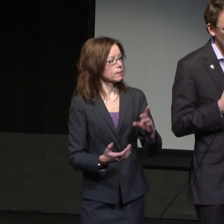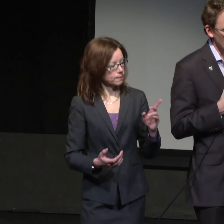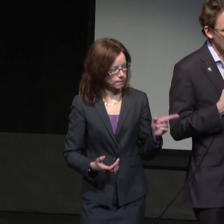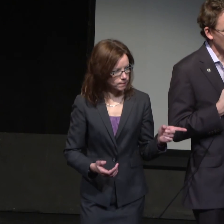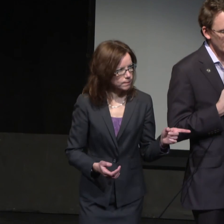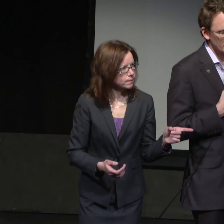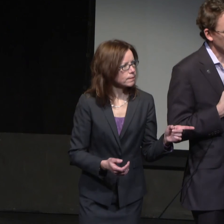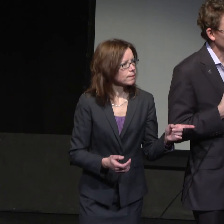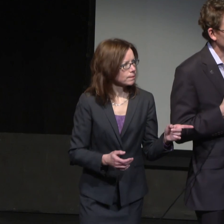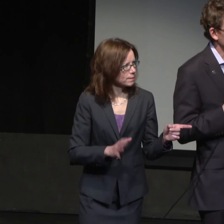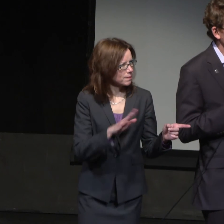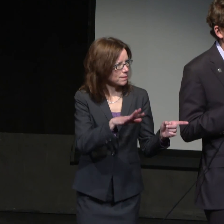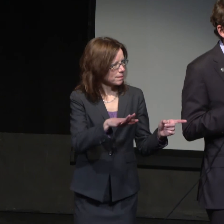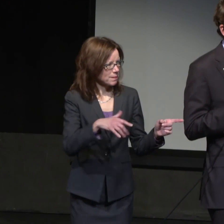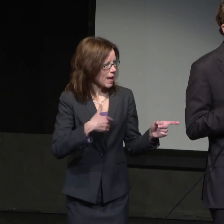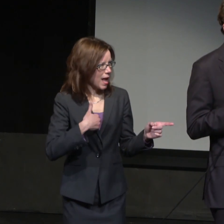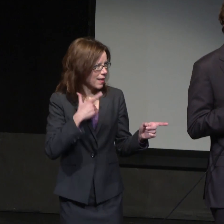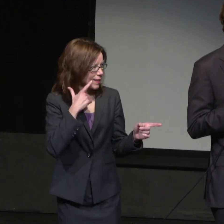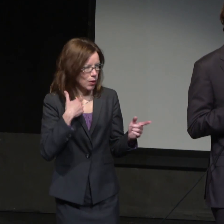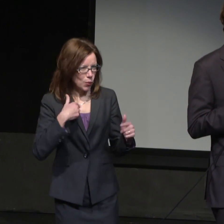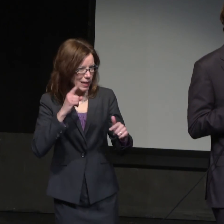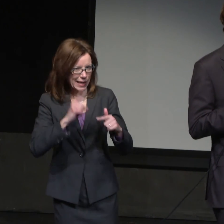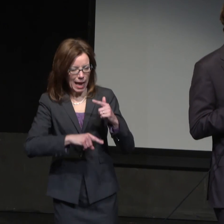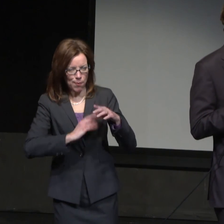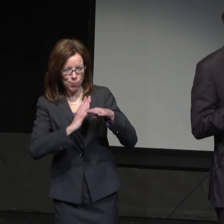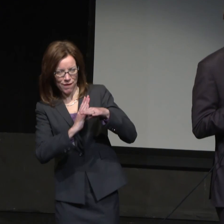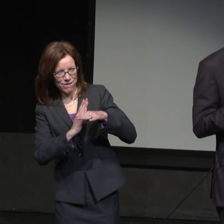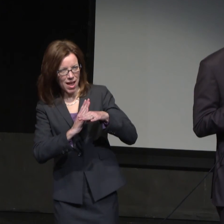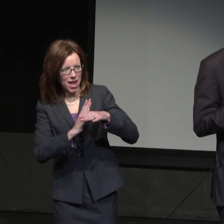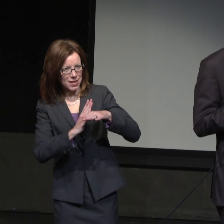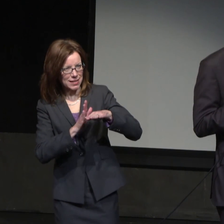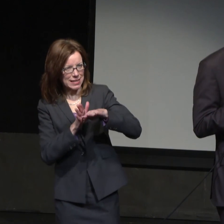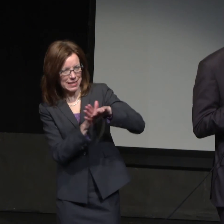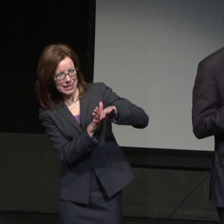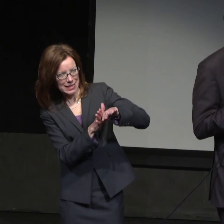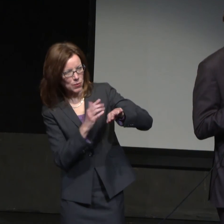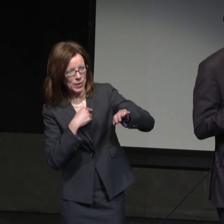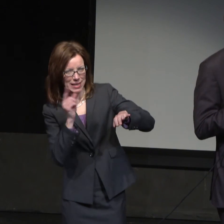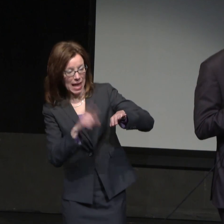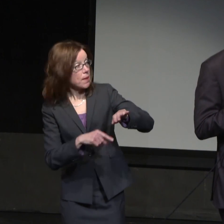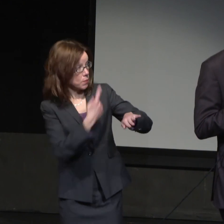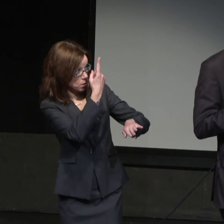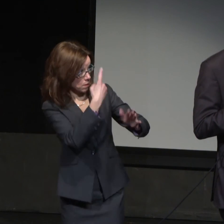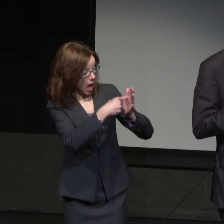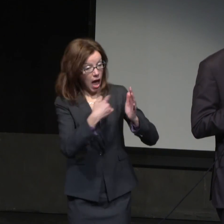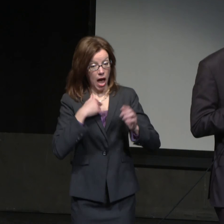I don't think so. The way I appreciated that is, I had flown to Antarctica one time